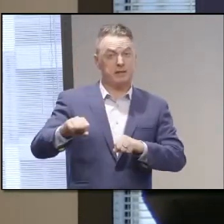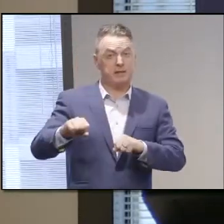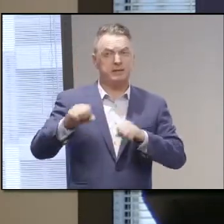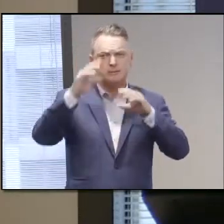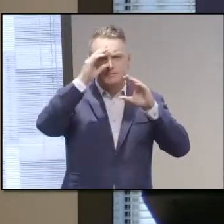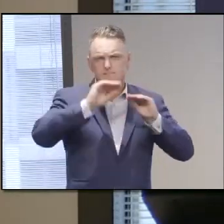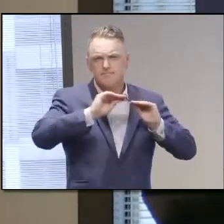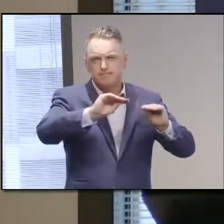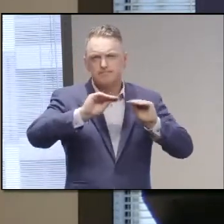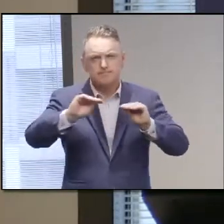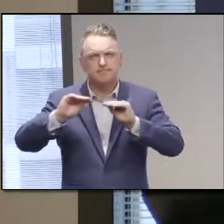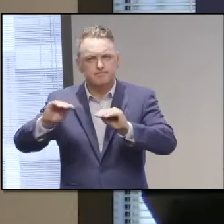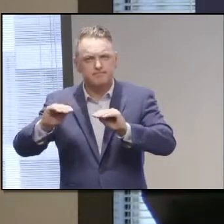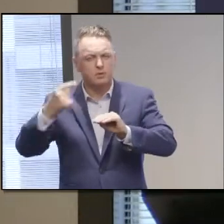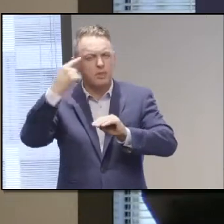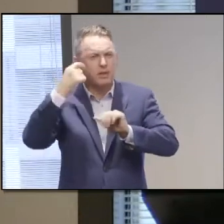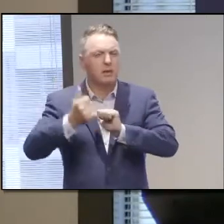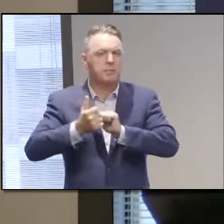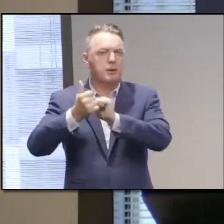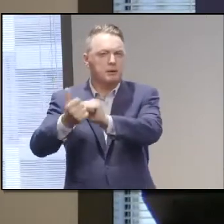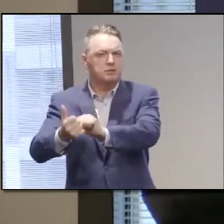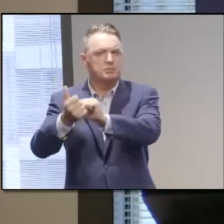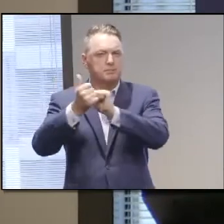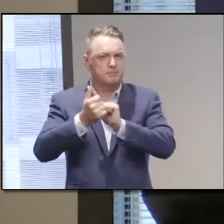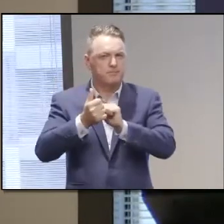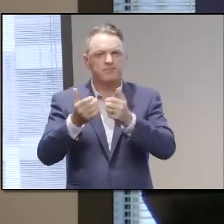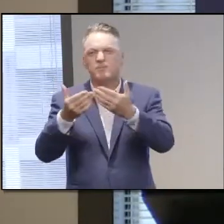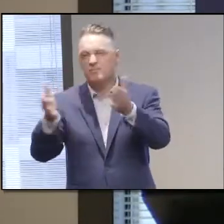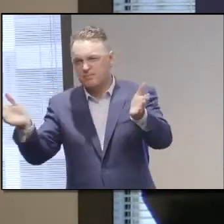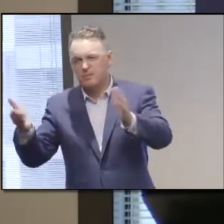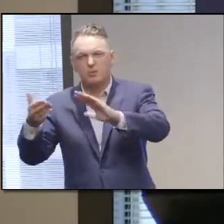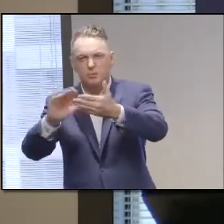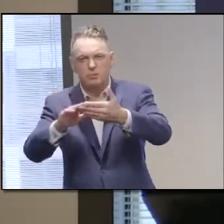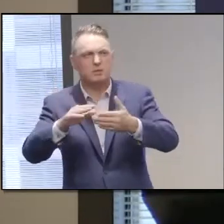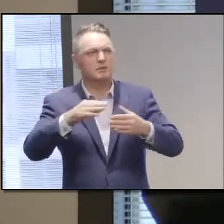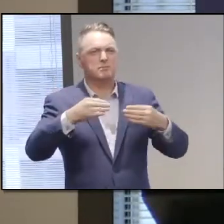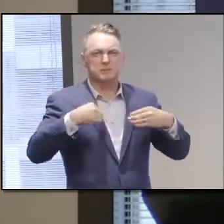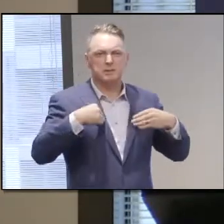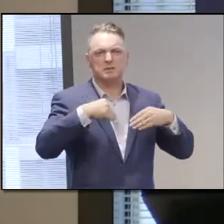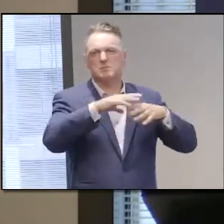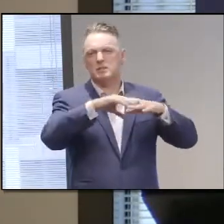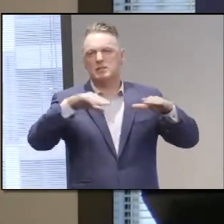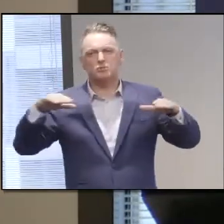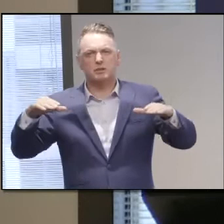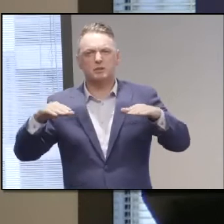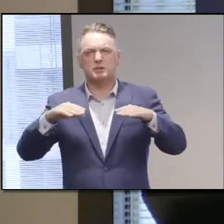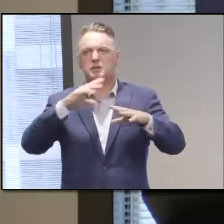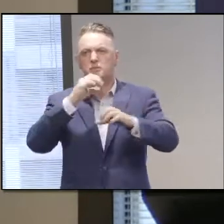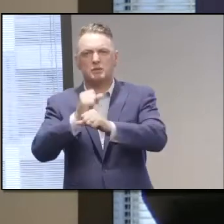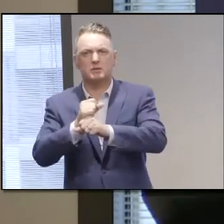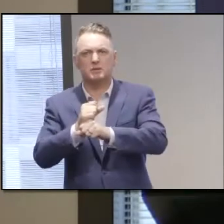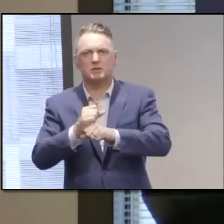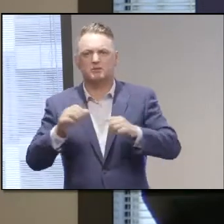partnership between the community, industries, businesses and governments to actually work